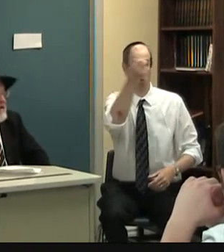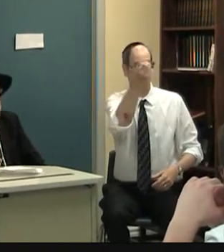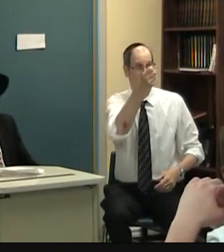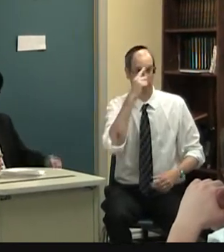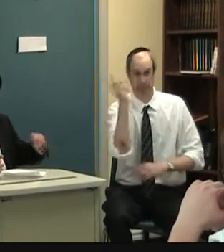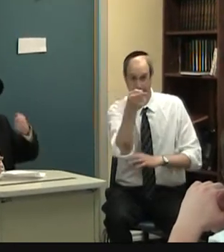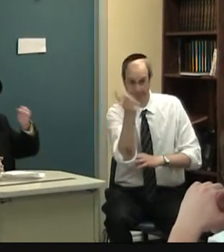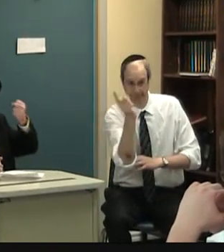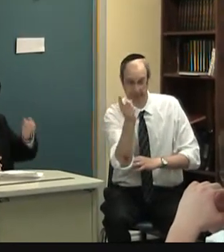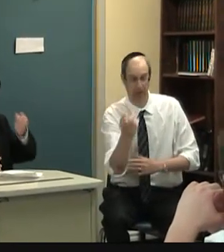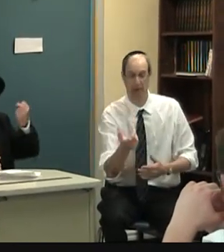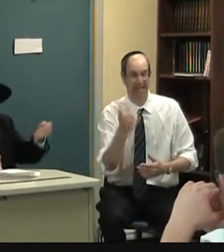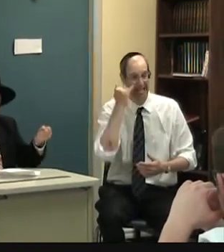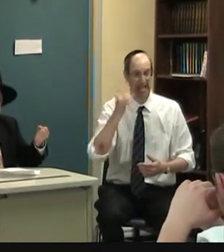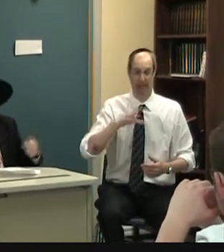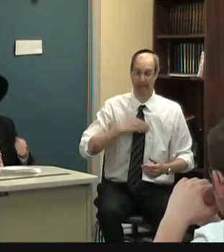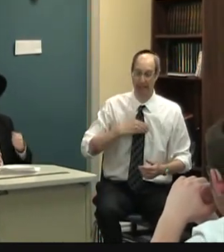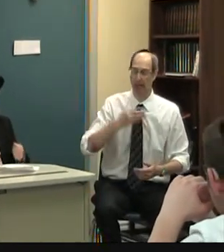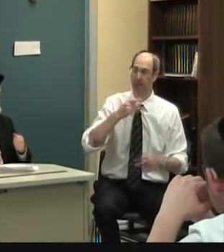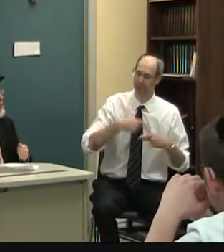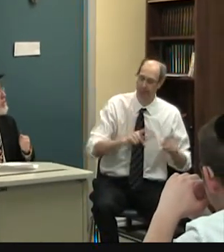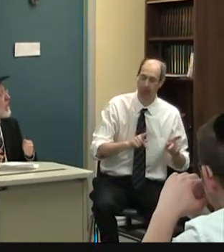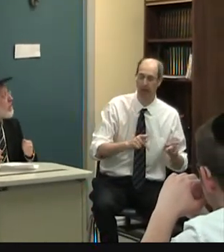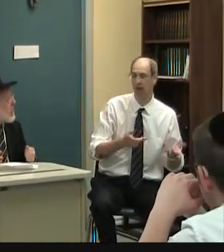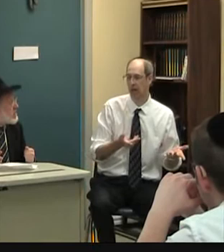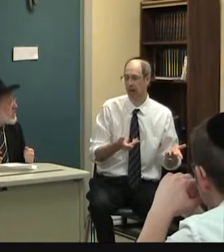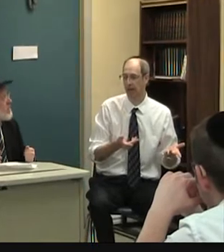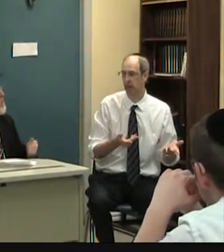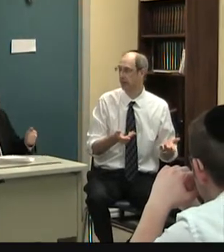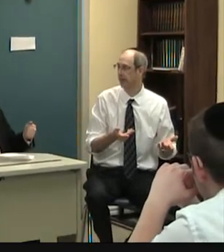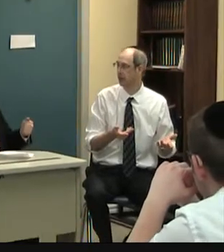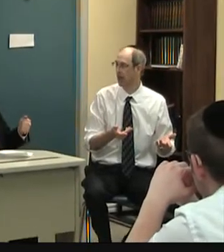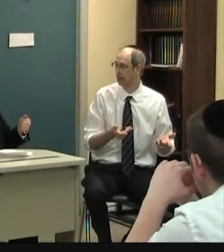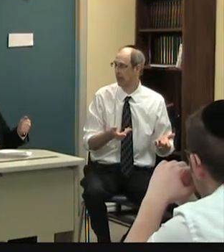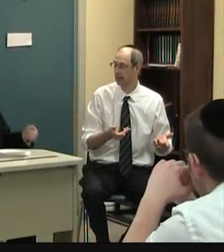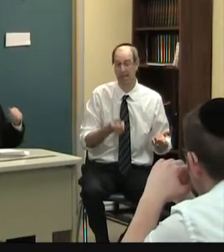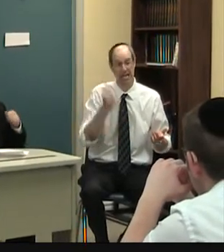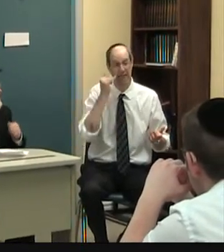If they accept the tiger motive tim laughs some take four ask them if you accept the table it's going